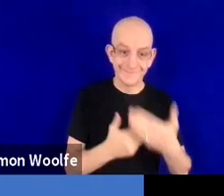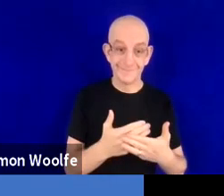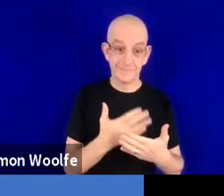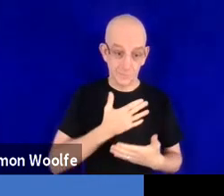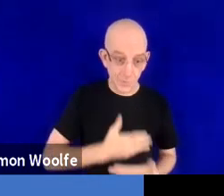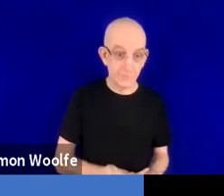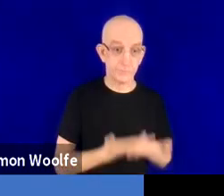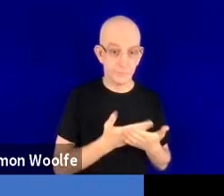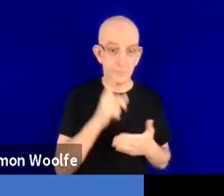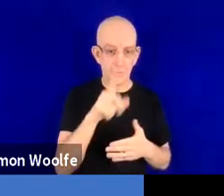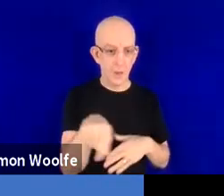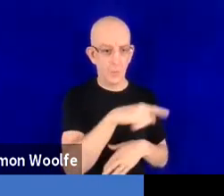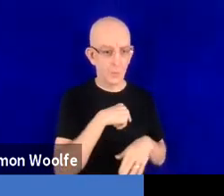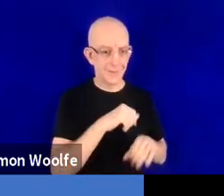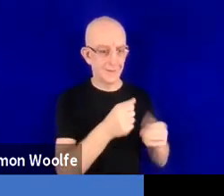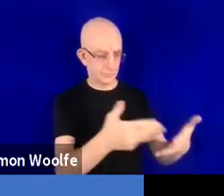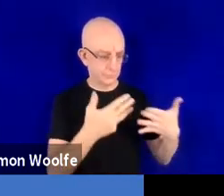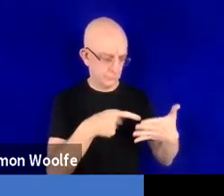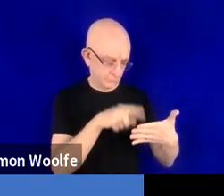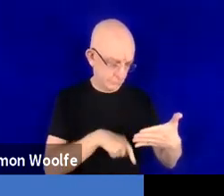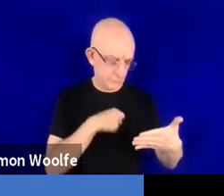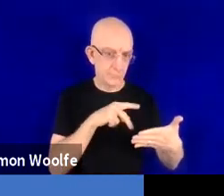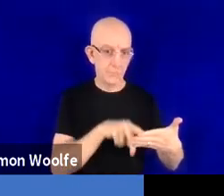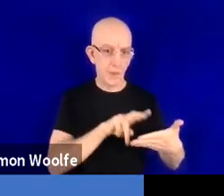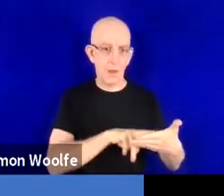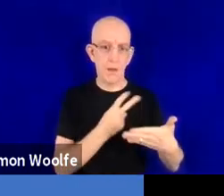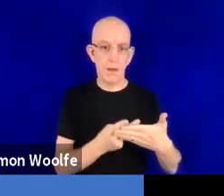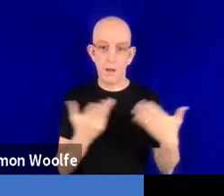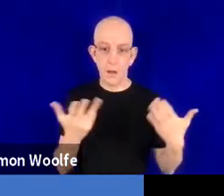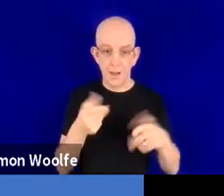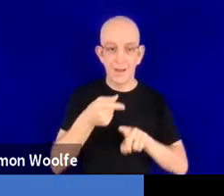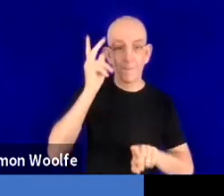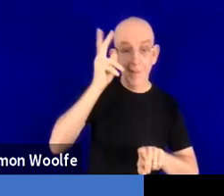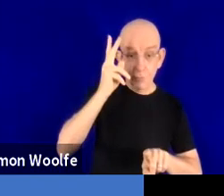A similar pattern can be seen when comparing to looking at benefits of the share of GDP per capita